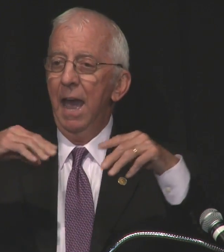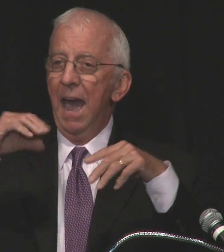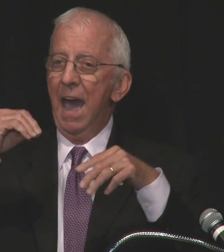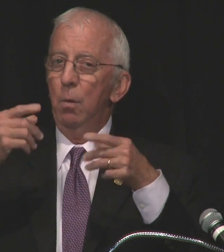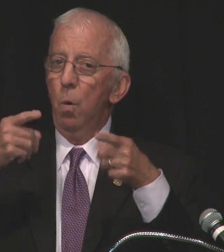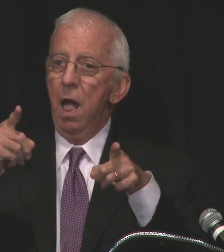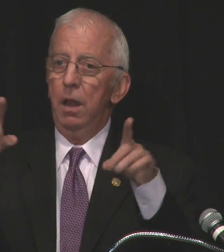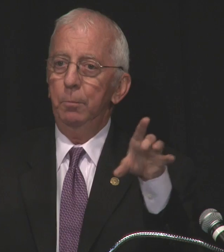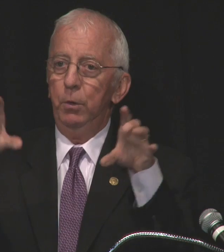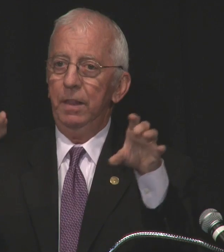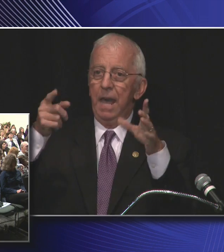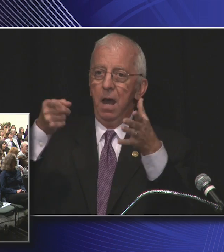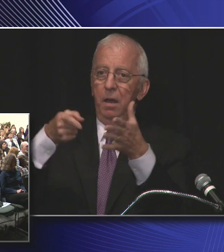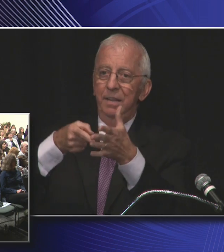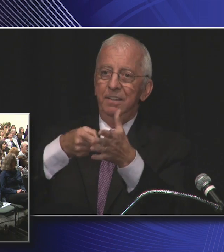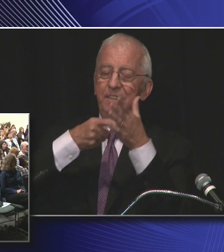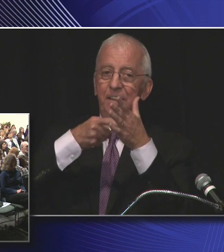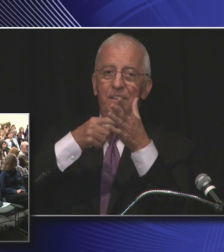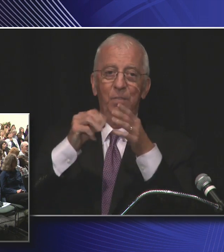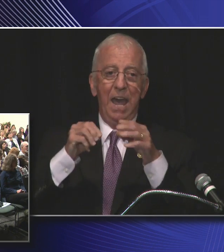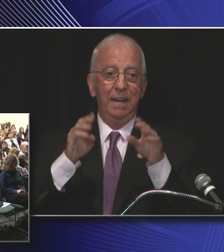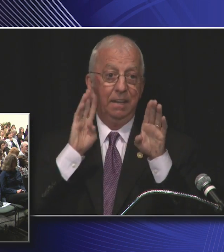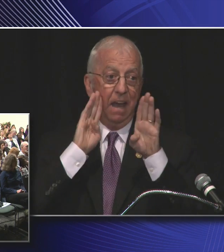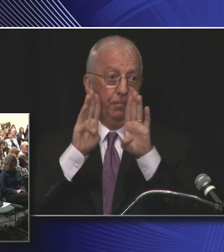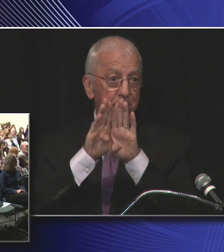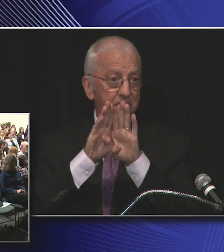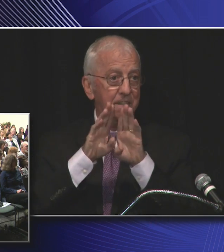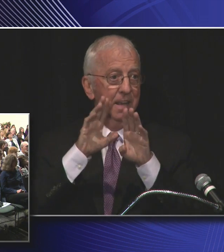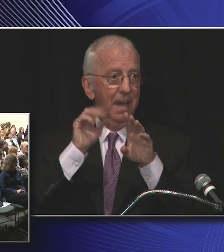And while I'm doing that I'll insist that deafness